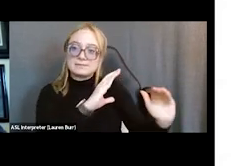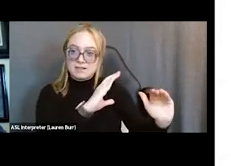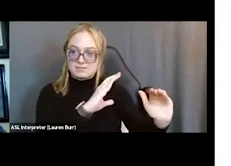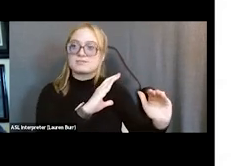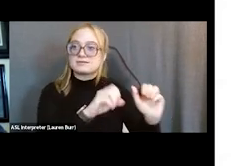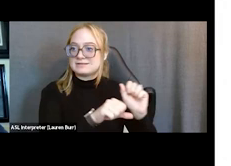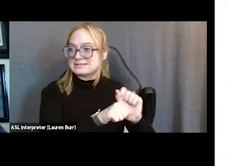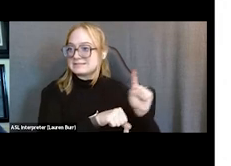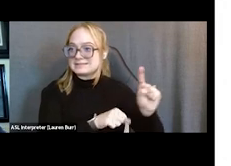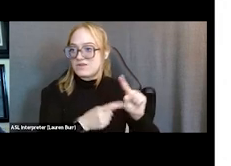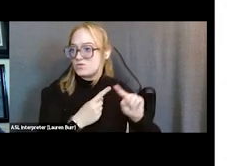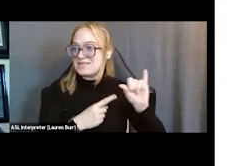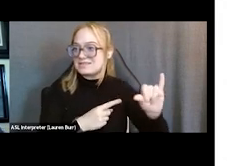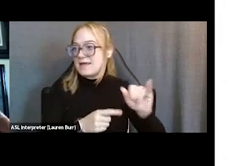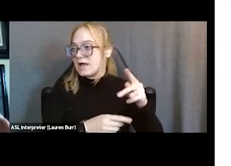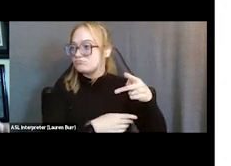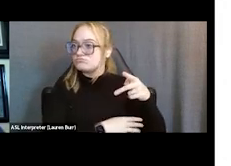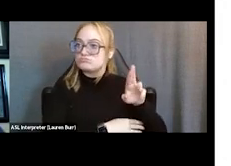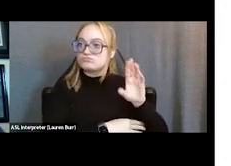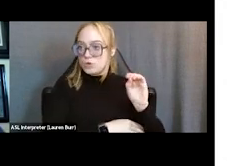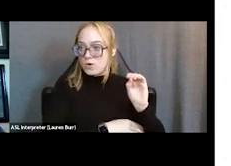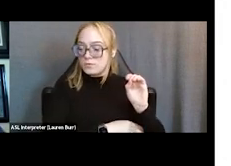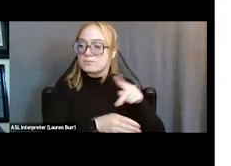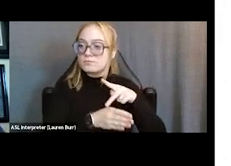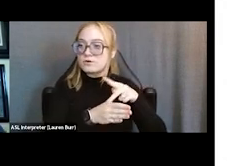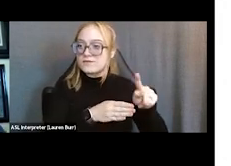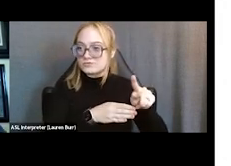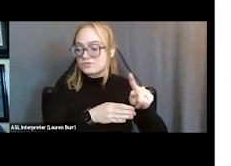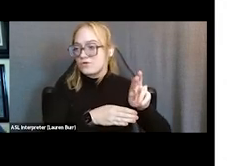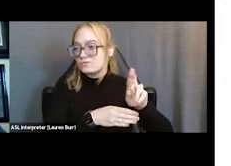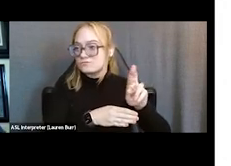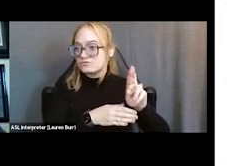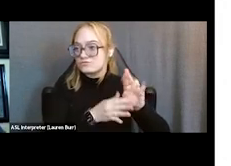or professional relation officer, they have a spreadsheet of claims that they track